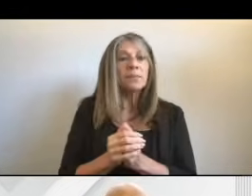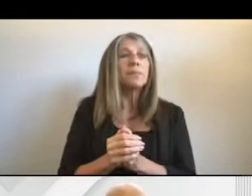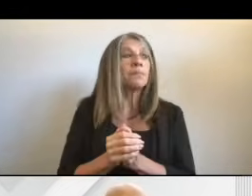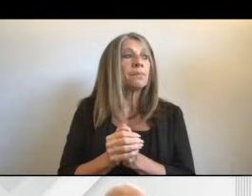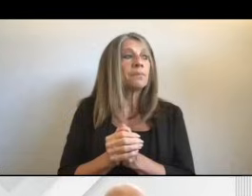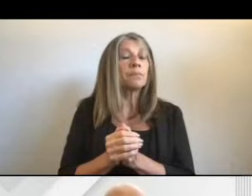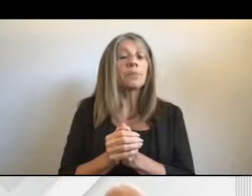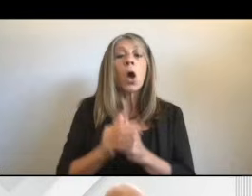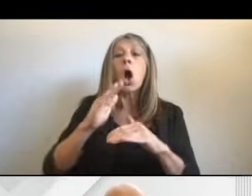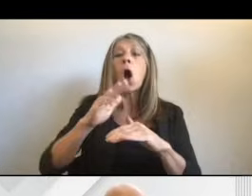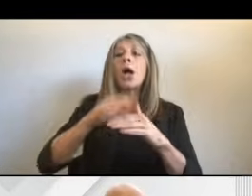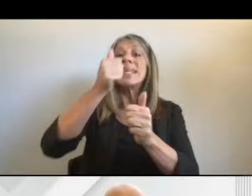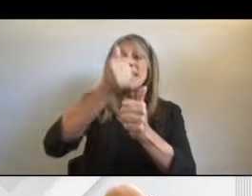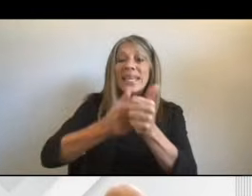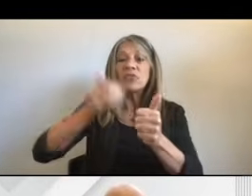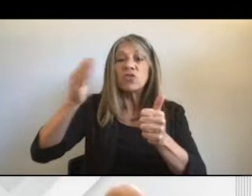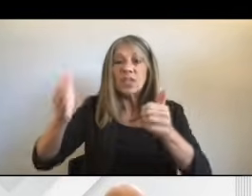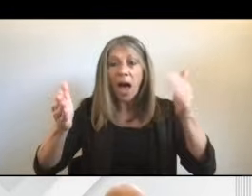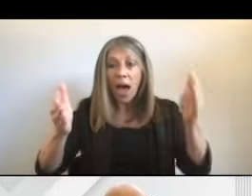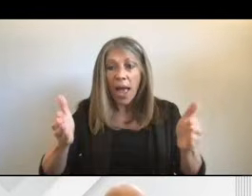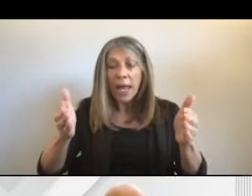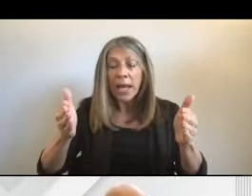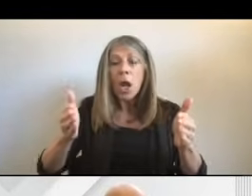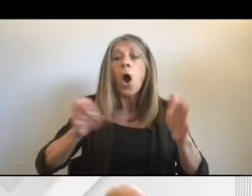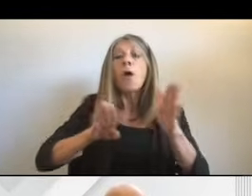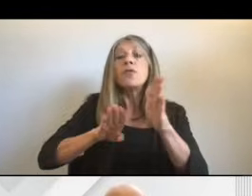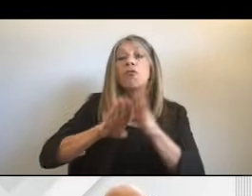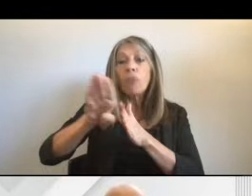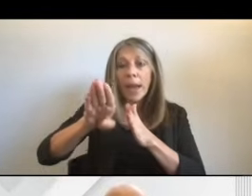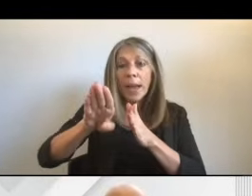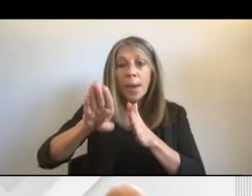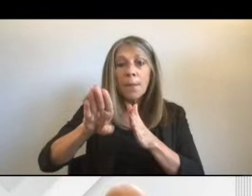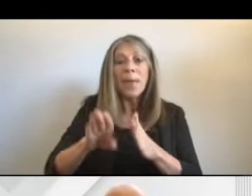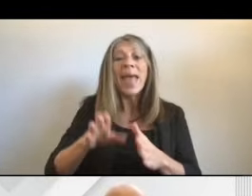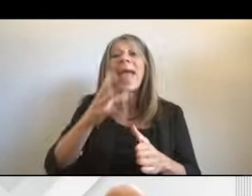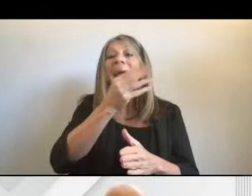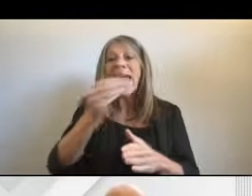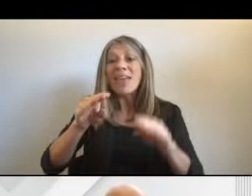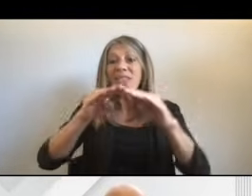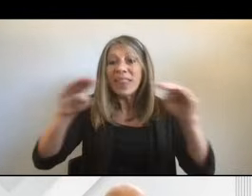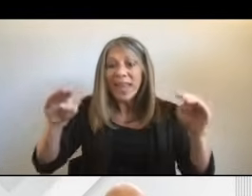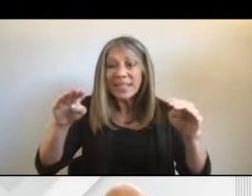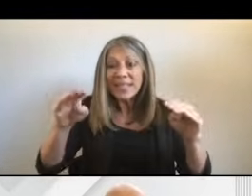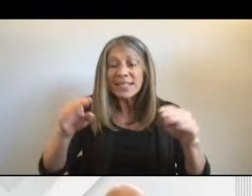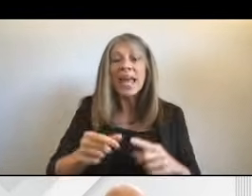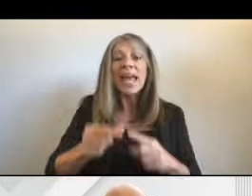on each side of the ramp run and each side of ramp landings except those serving an adjoining